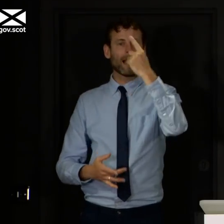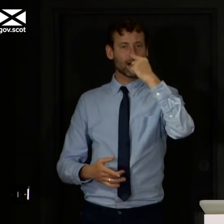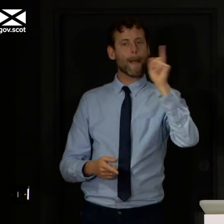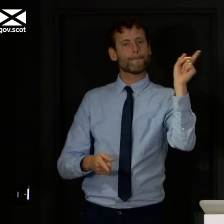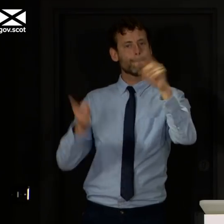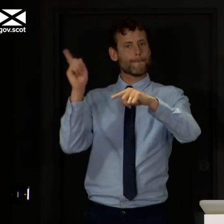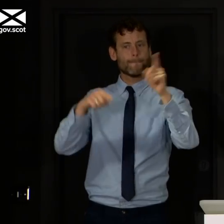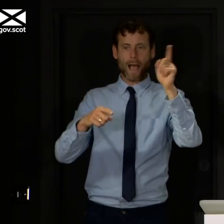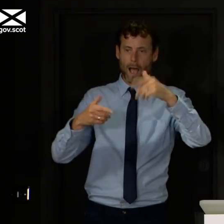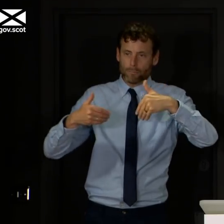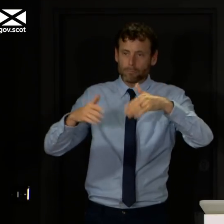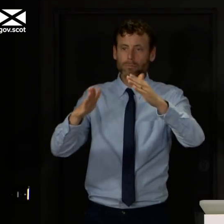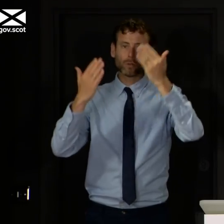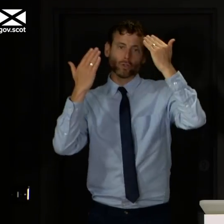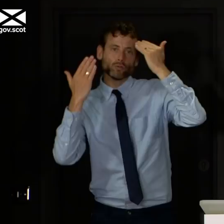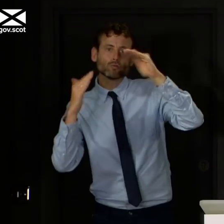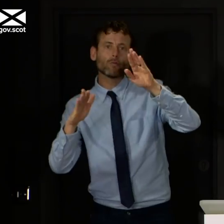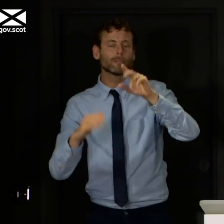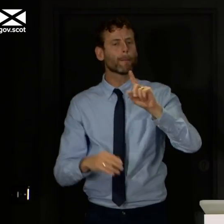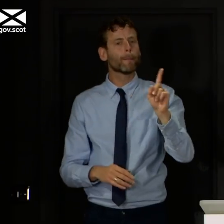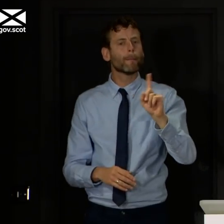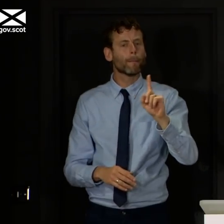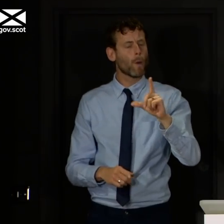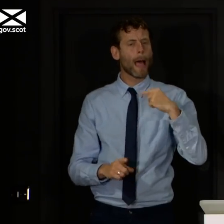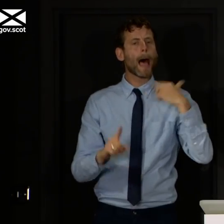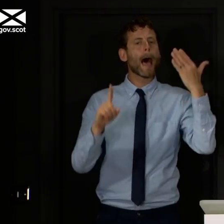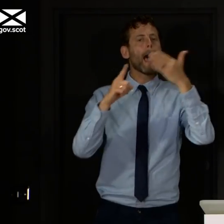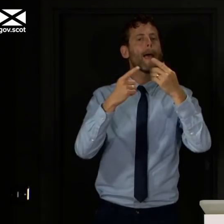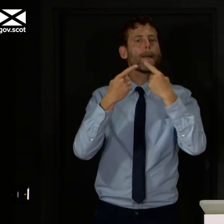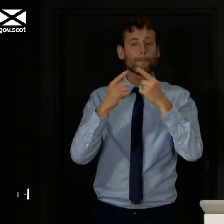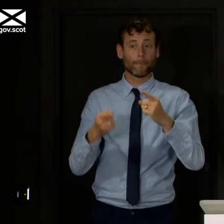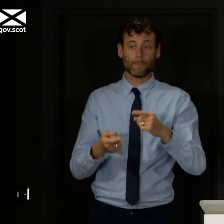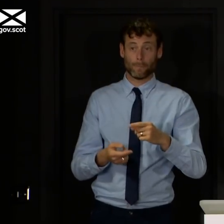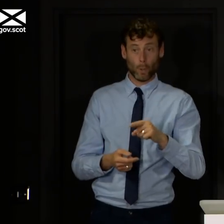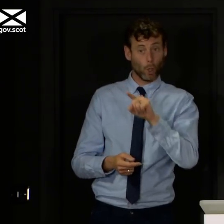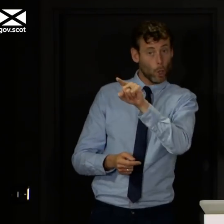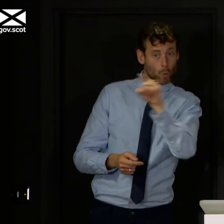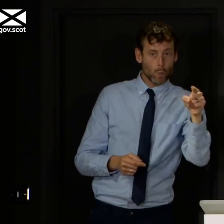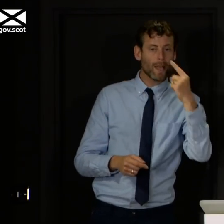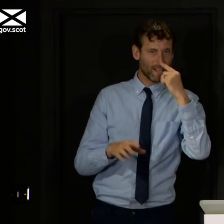in the tourism sector to start to plan and to take bookings and to start to see light